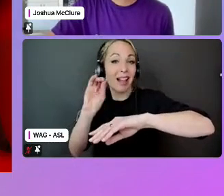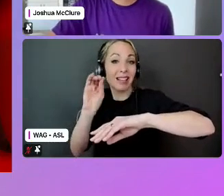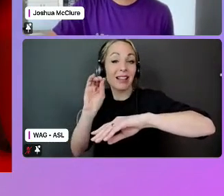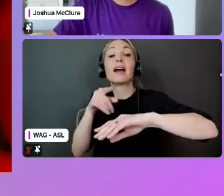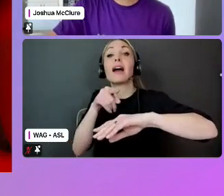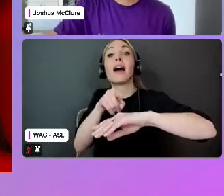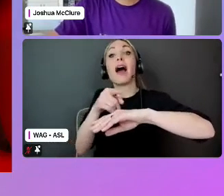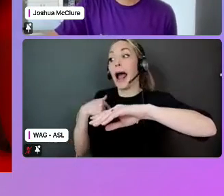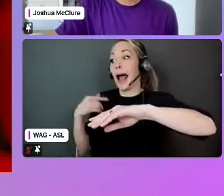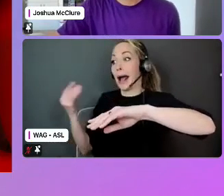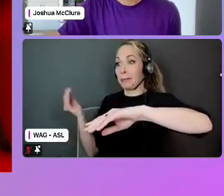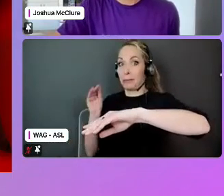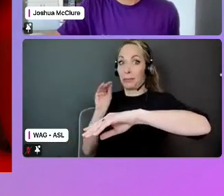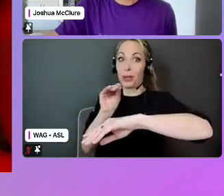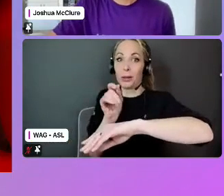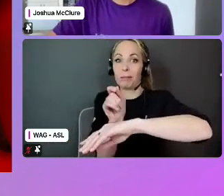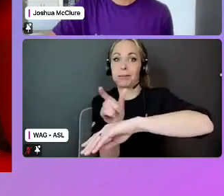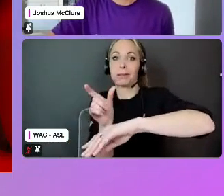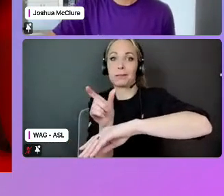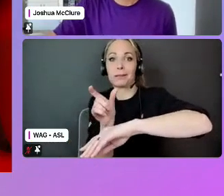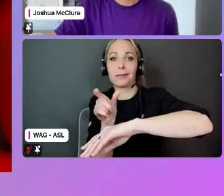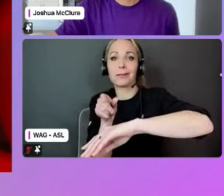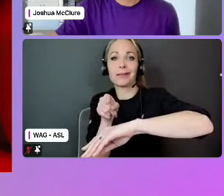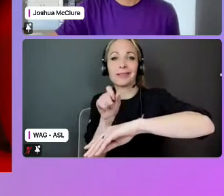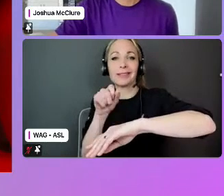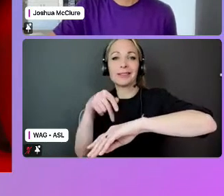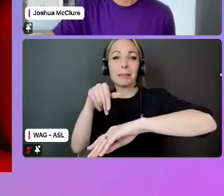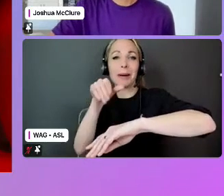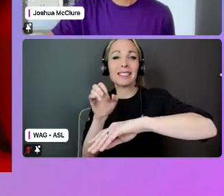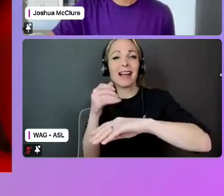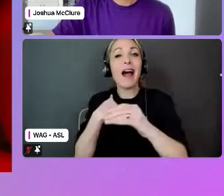input, and there's an empty division there, but it's not taking up space until there's